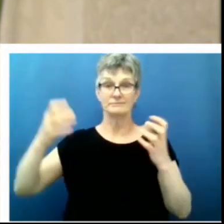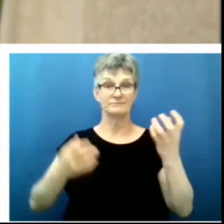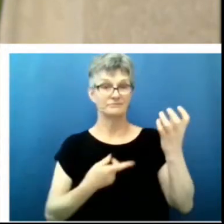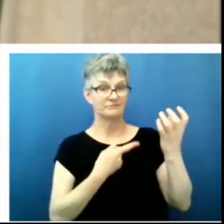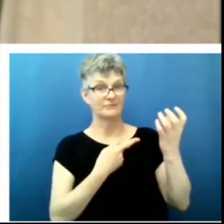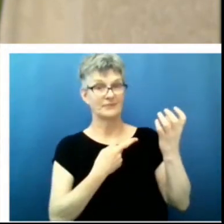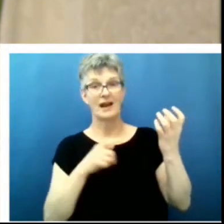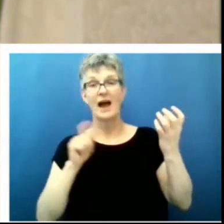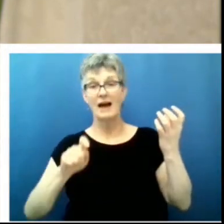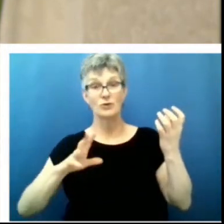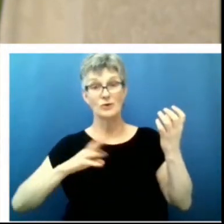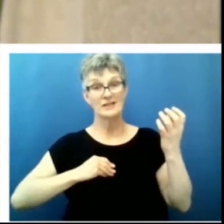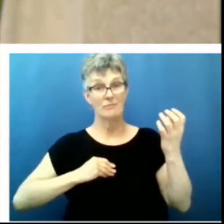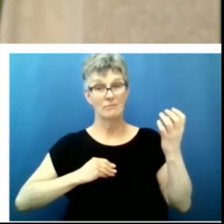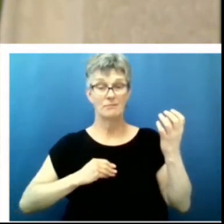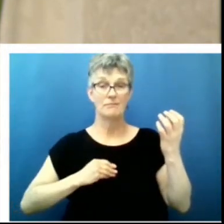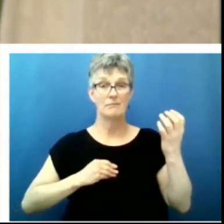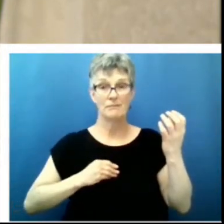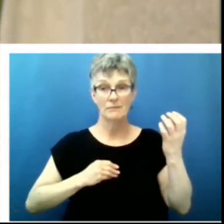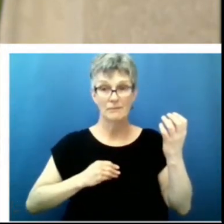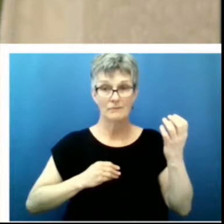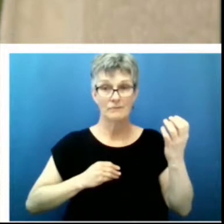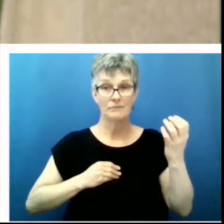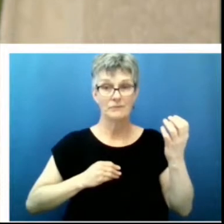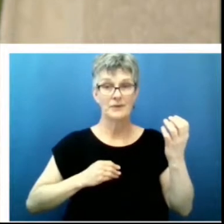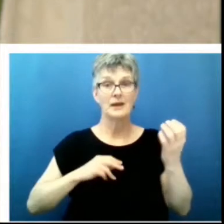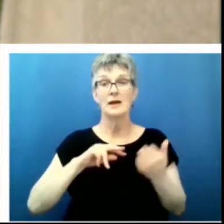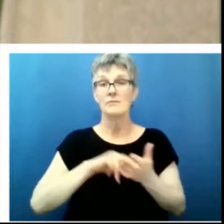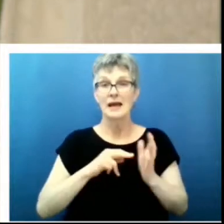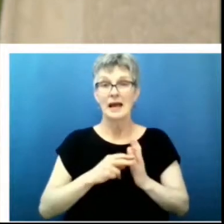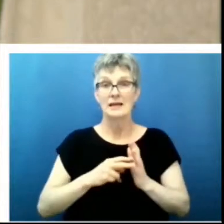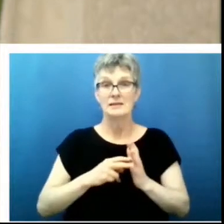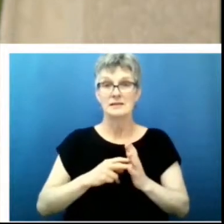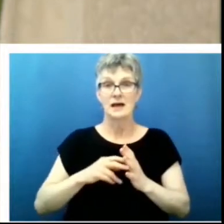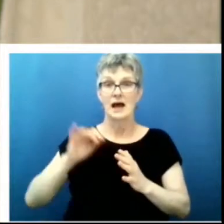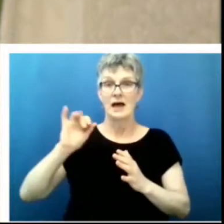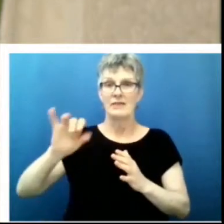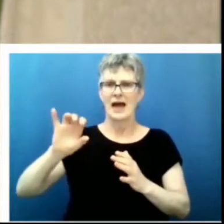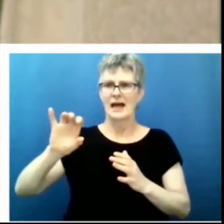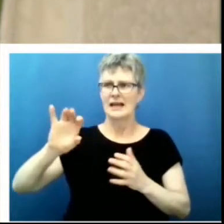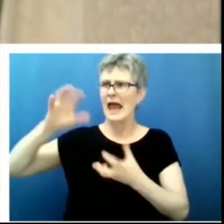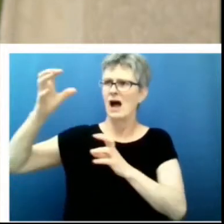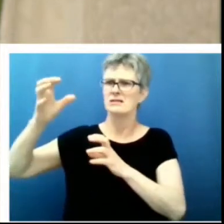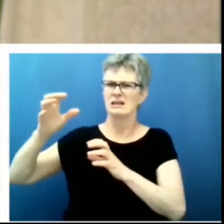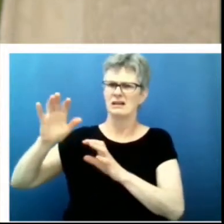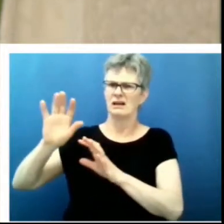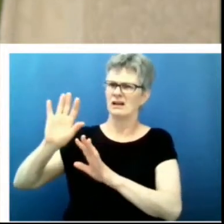So, instead of trying to avoid it. Gosh, chaos, why are you even here?